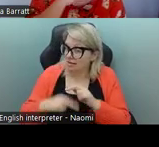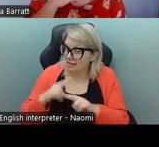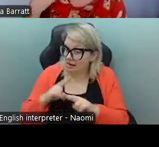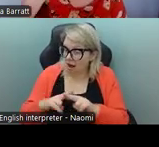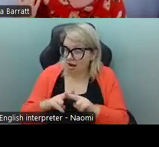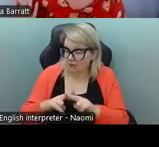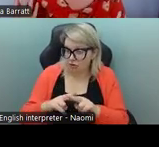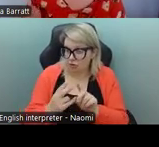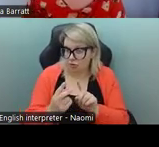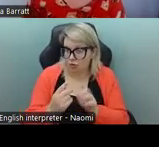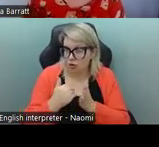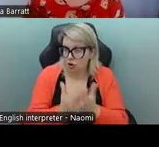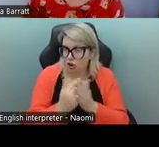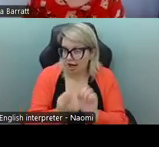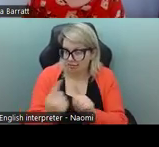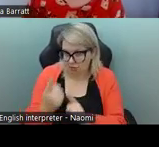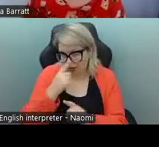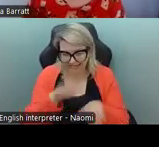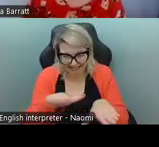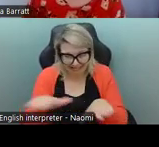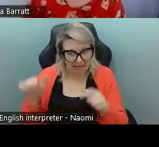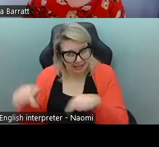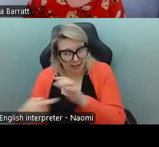You could say, "This really important post has gone up, can you please engage with it?"